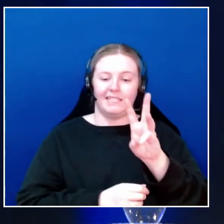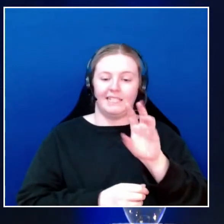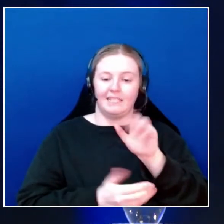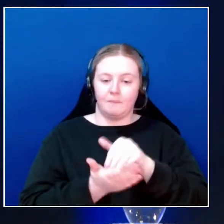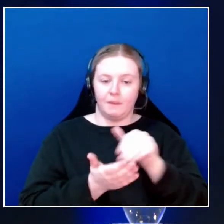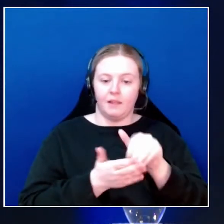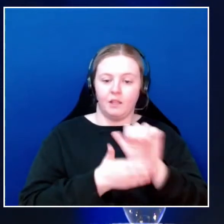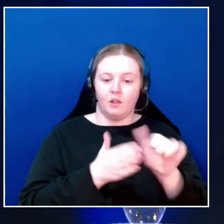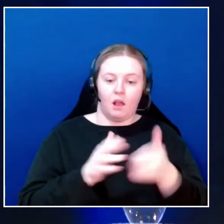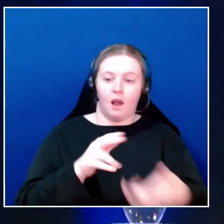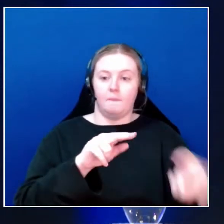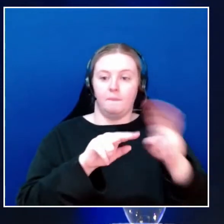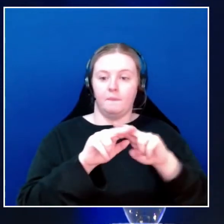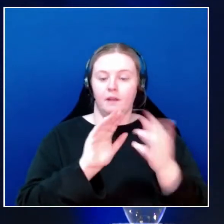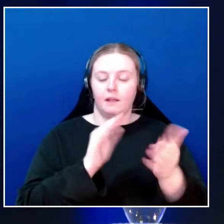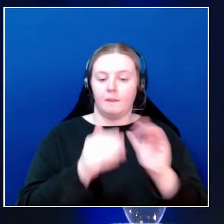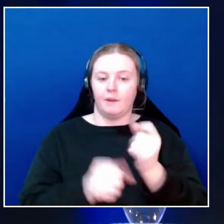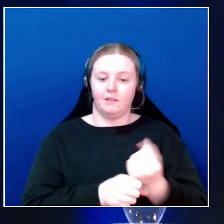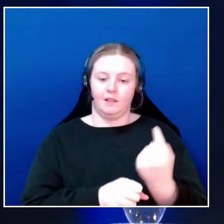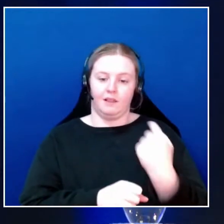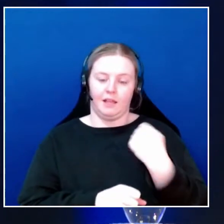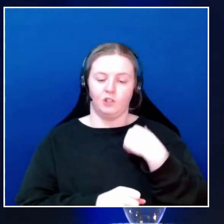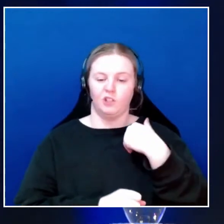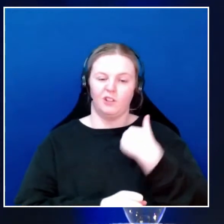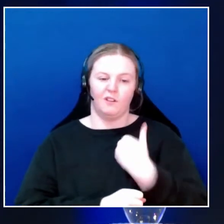as oil prices continued to be extremely volatile.